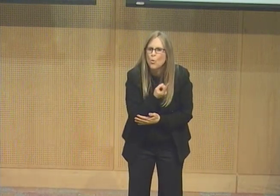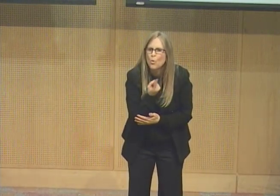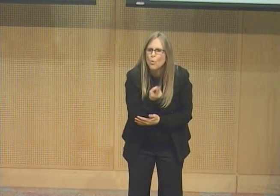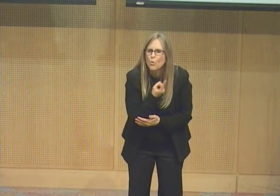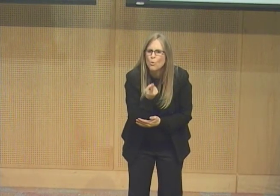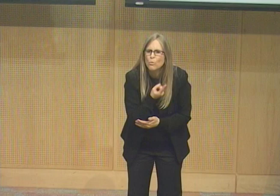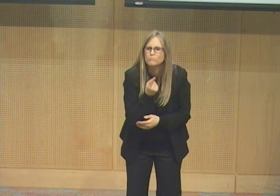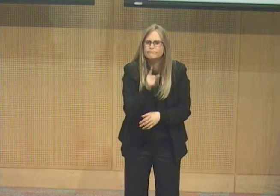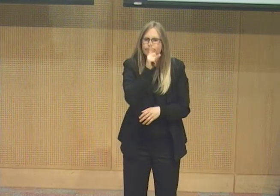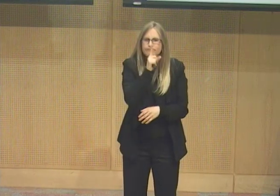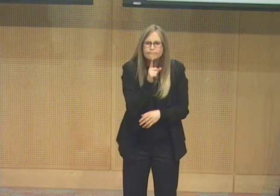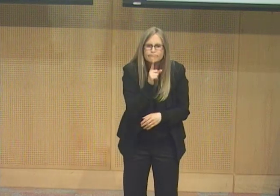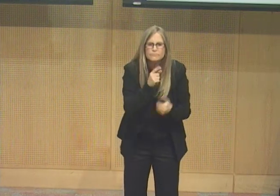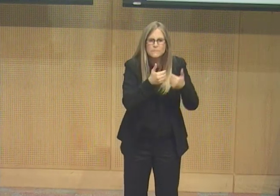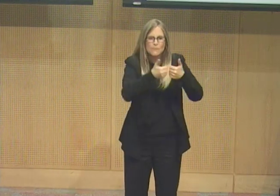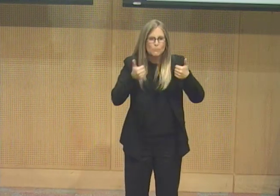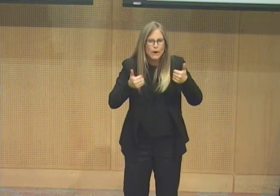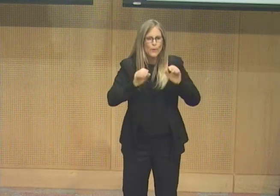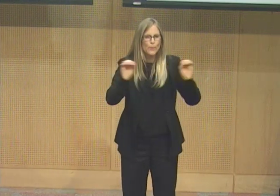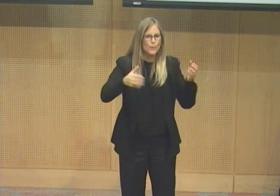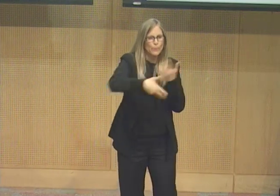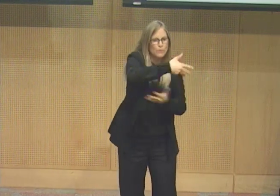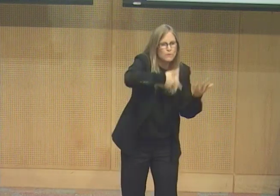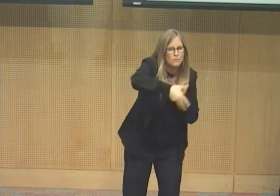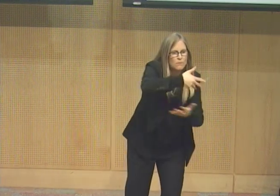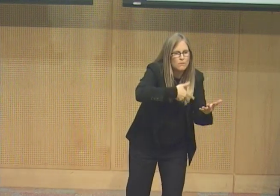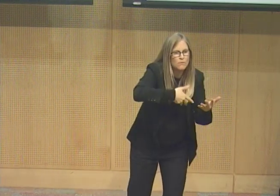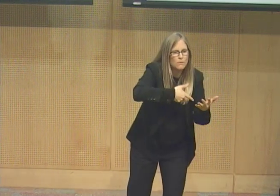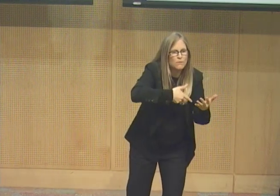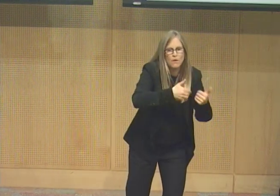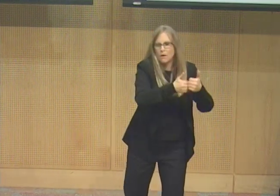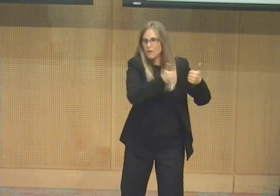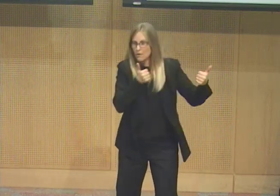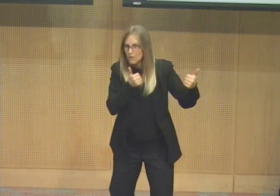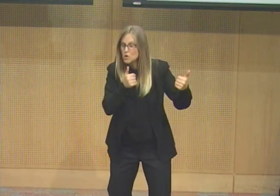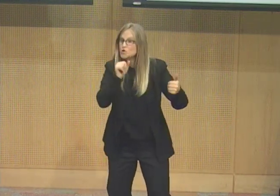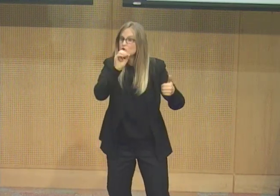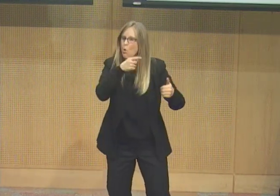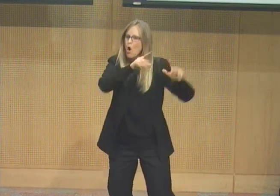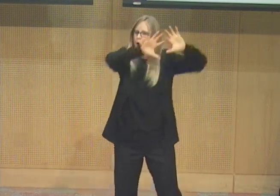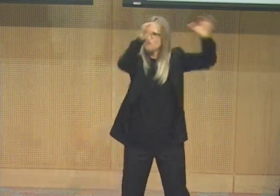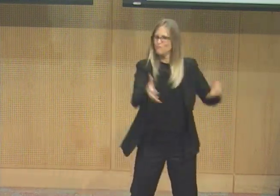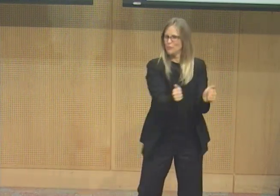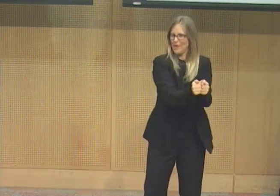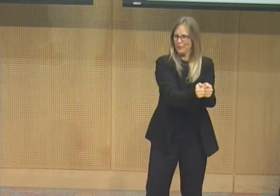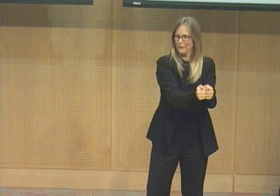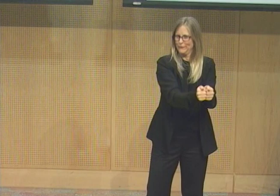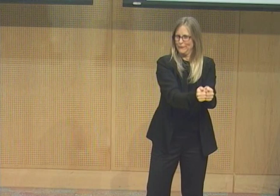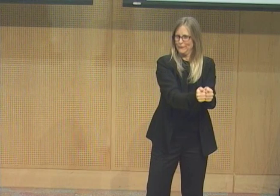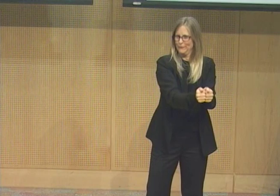There were categories that spoke about isolation, separation, loneliness, lack of integration.